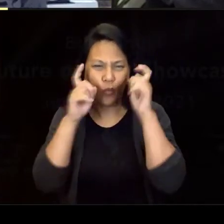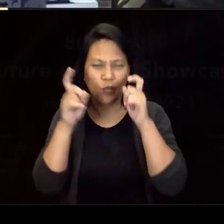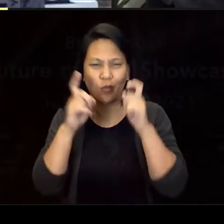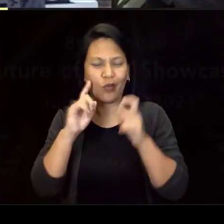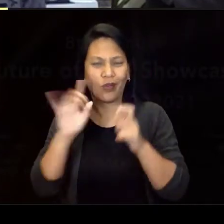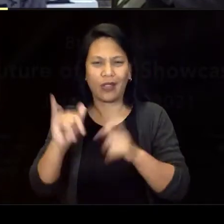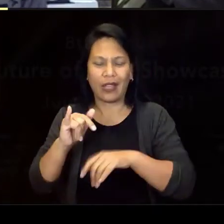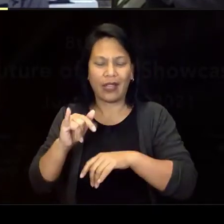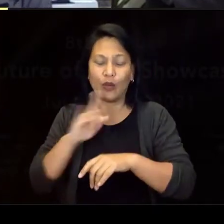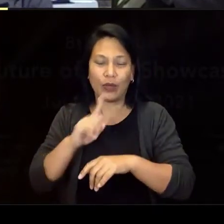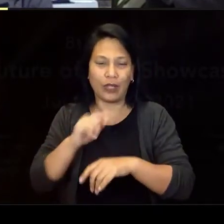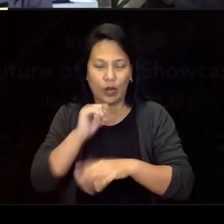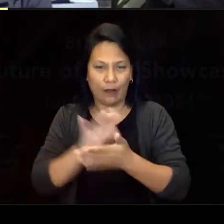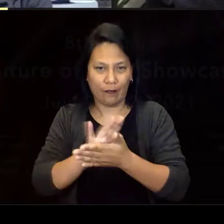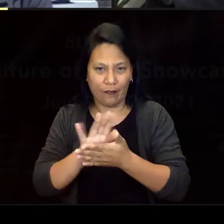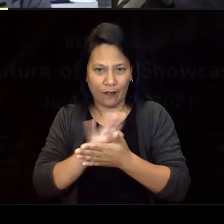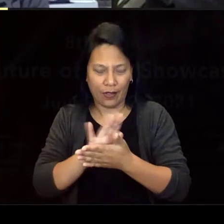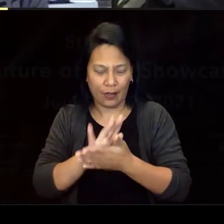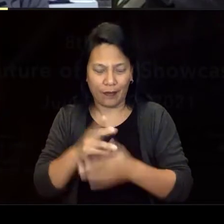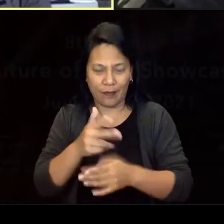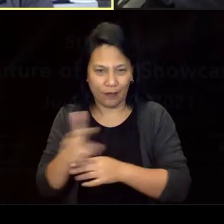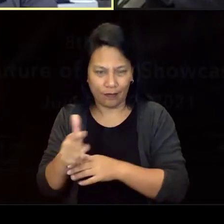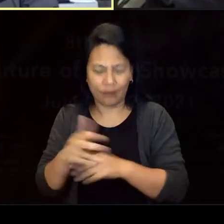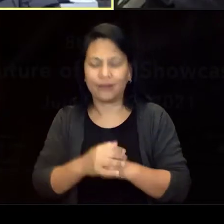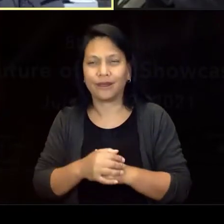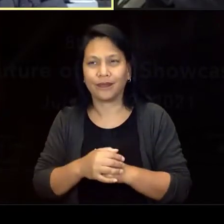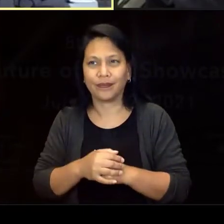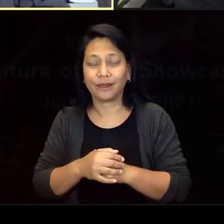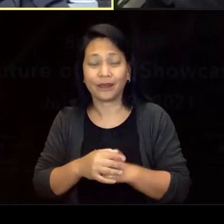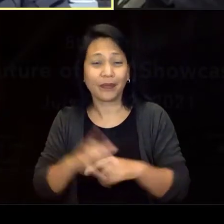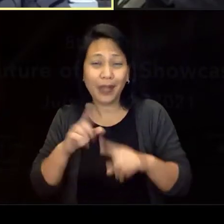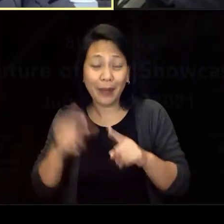And sometimes if you're called on last minute, those things can't really happen.